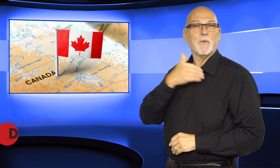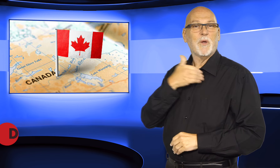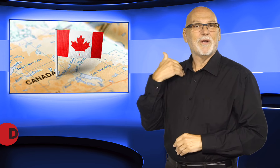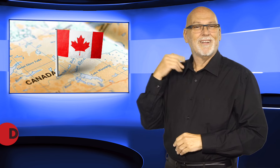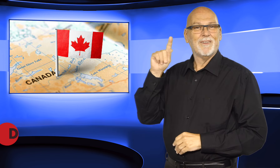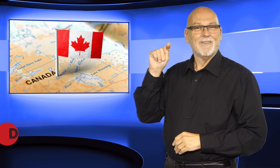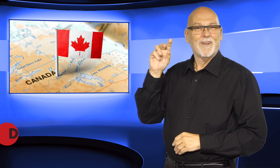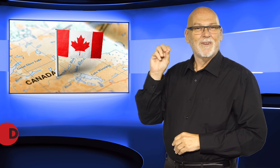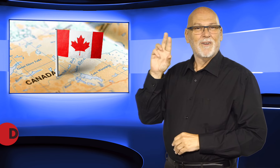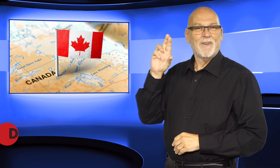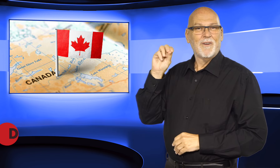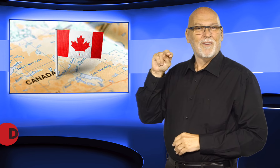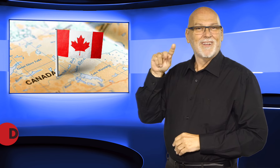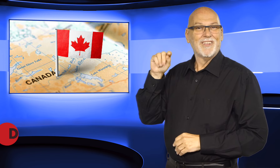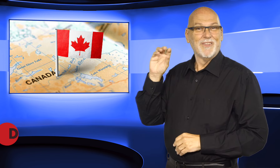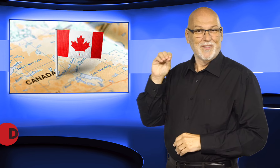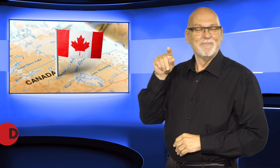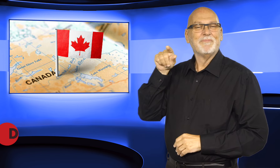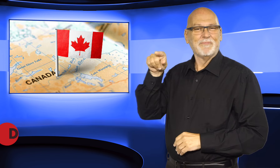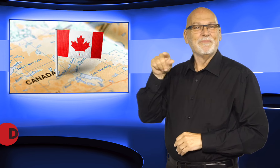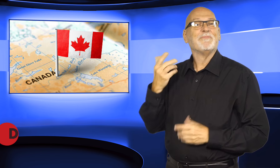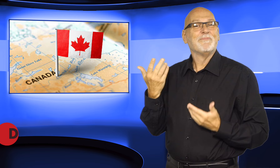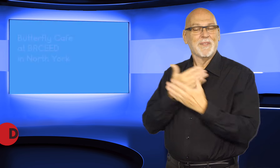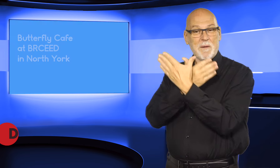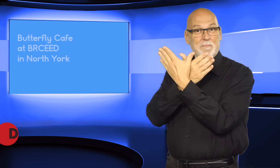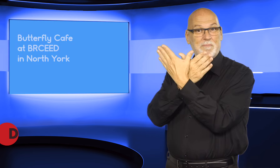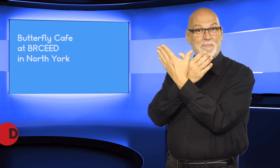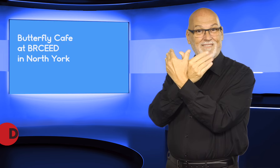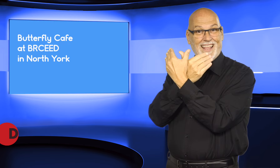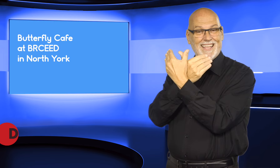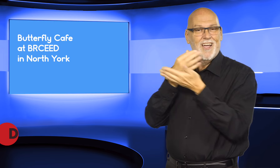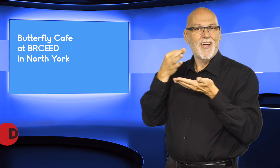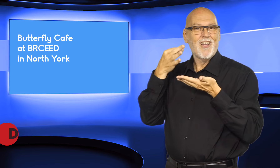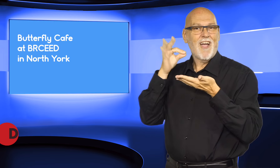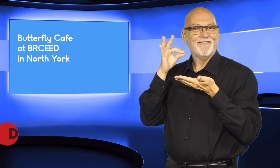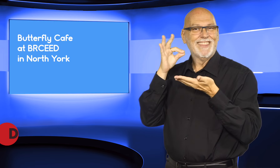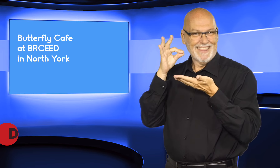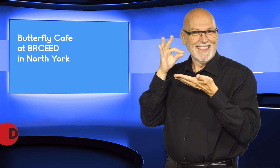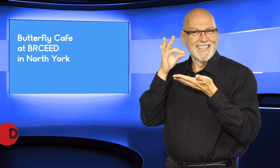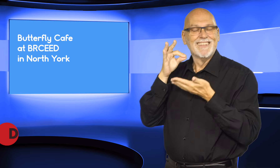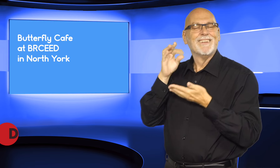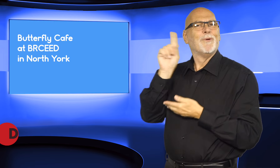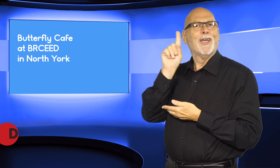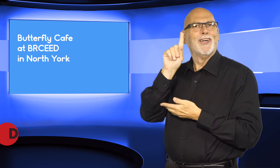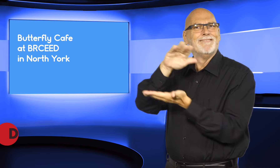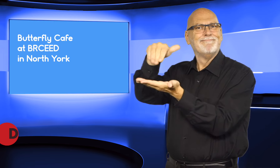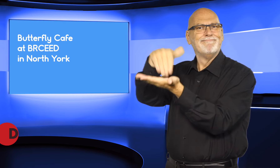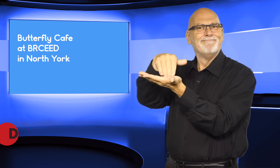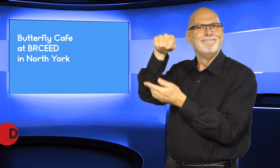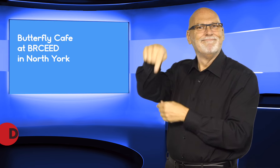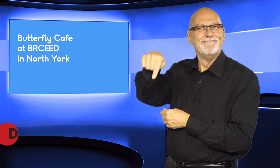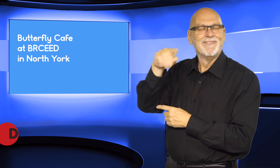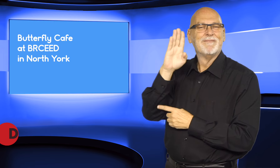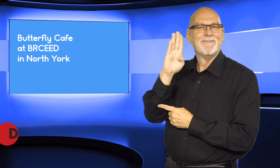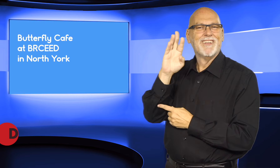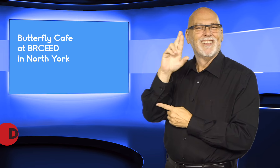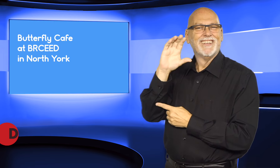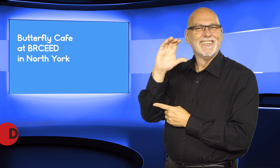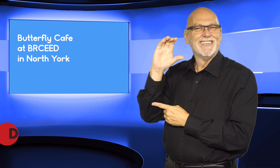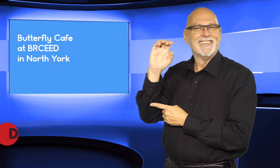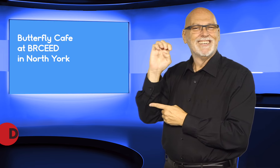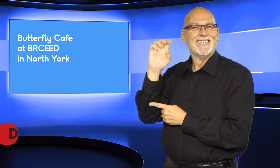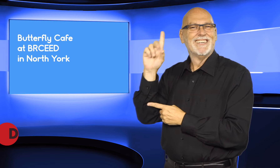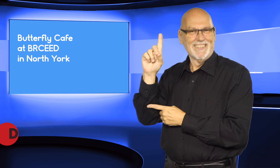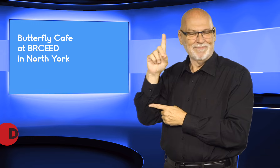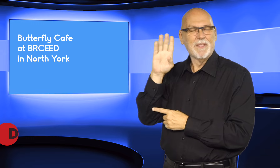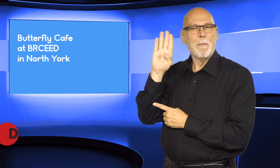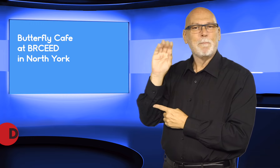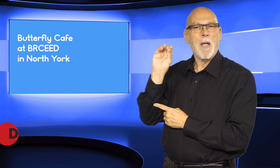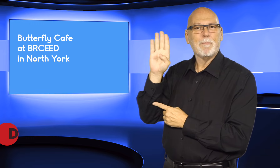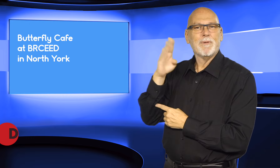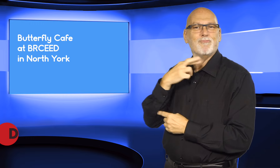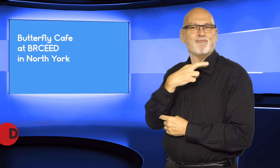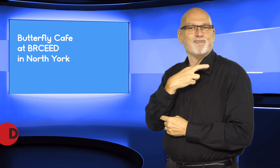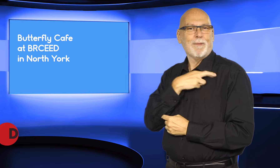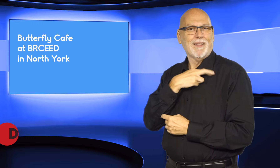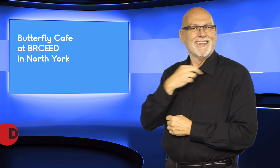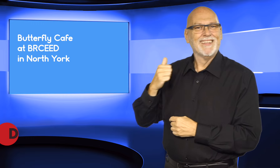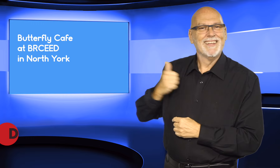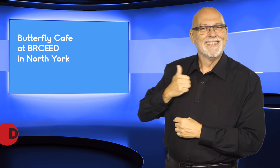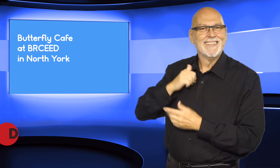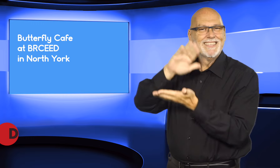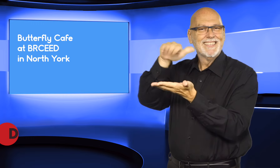[ANSELMO]: In Toronto the Butterfly Cafe at Bob Rumball Canadian